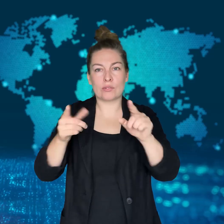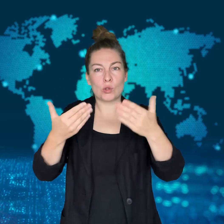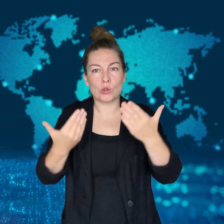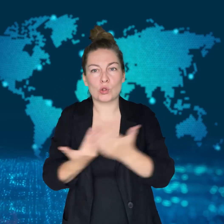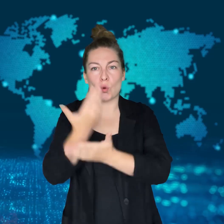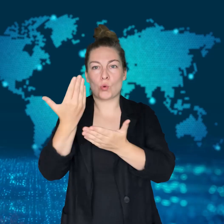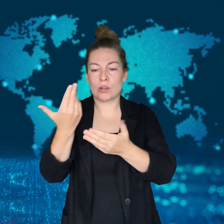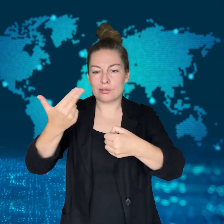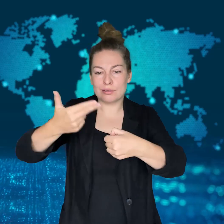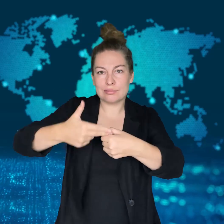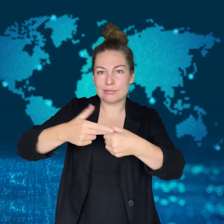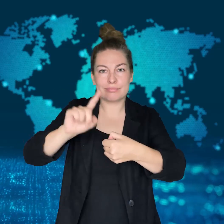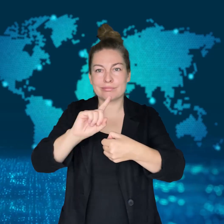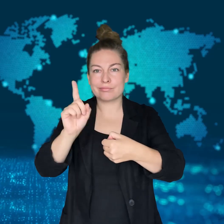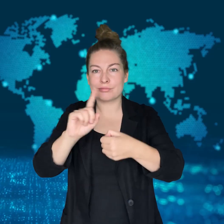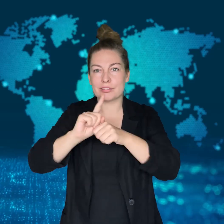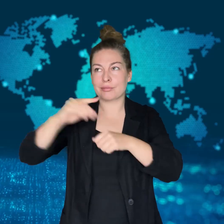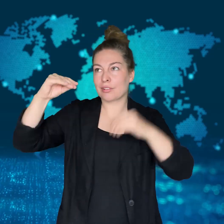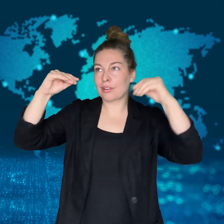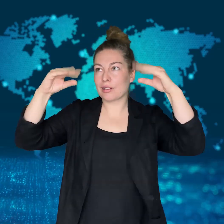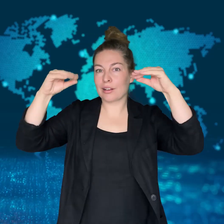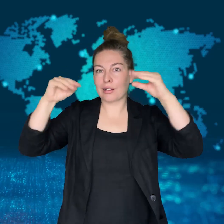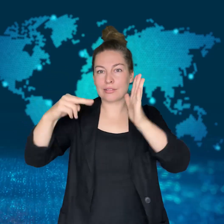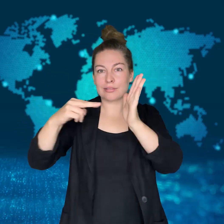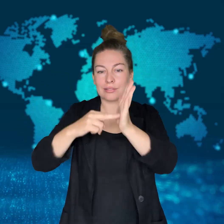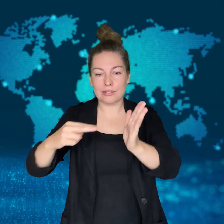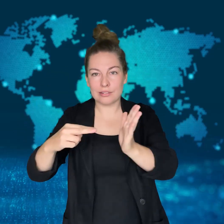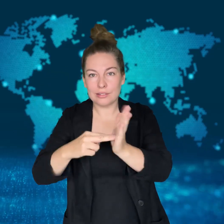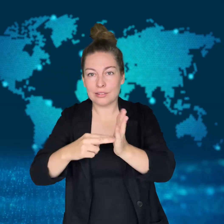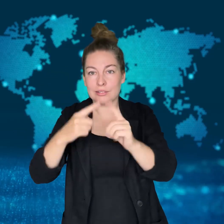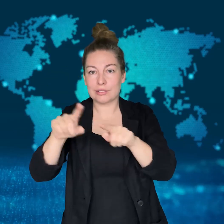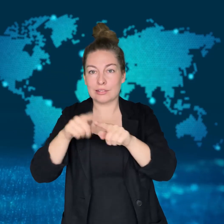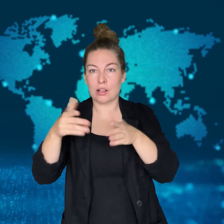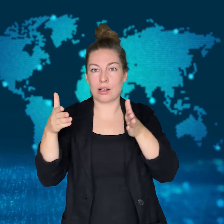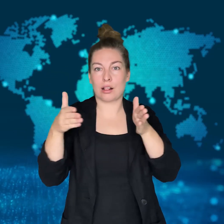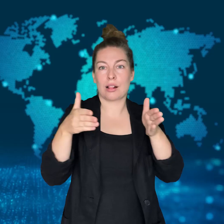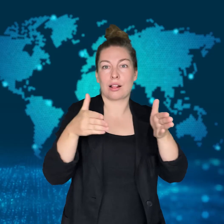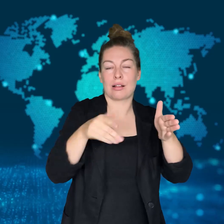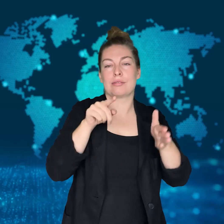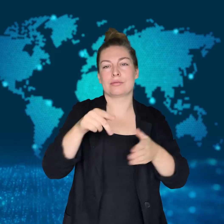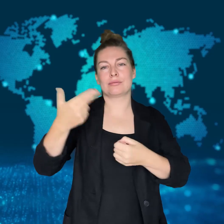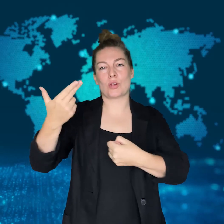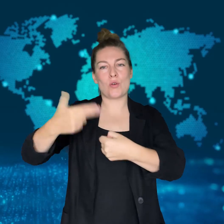further investments in the oil market.